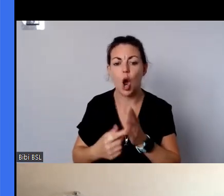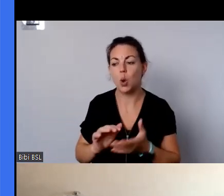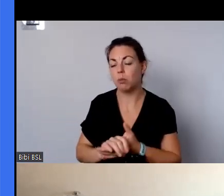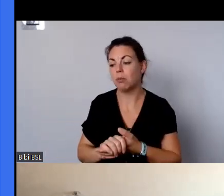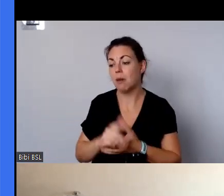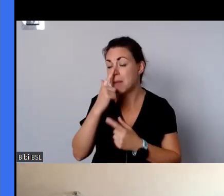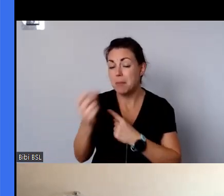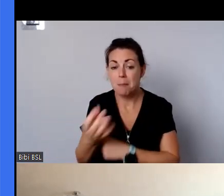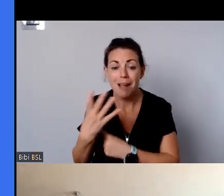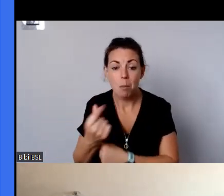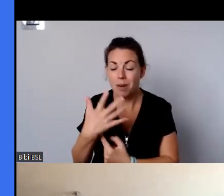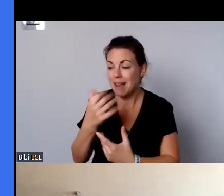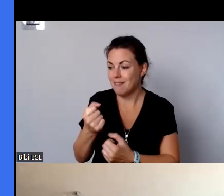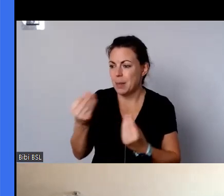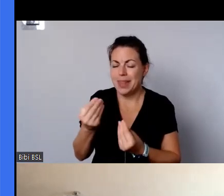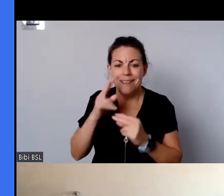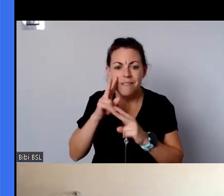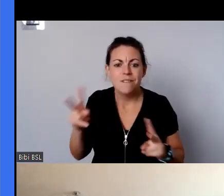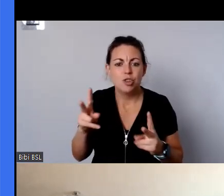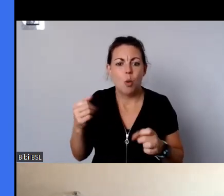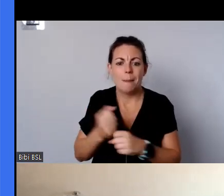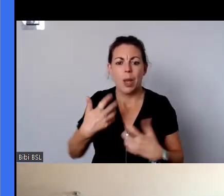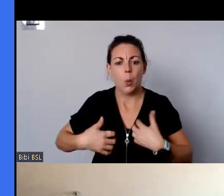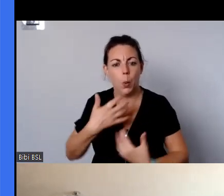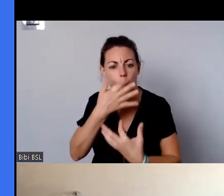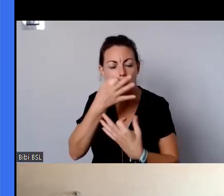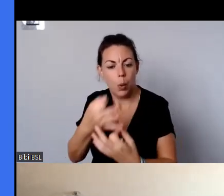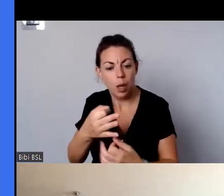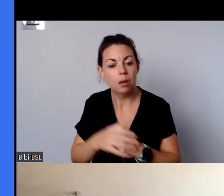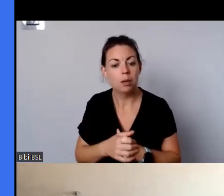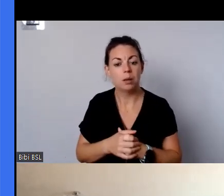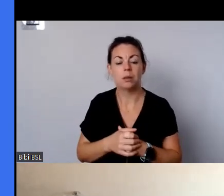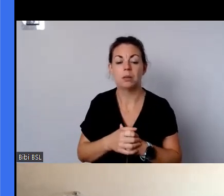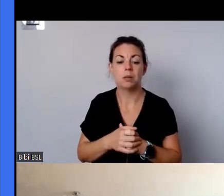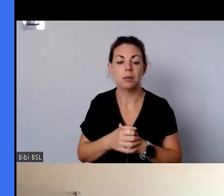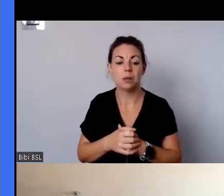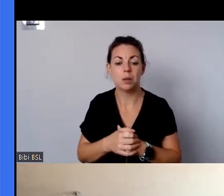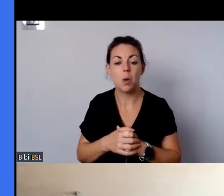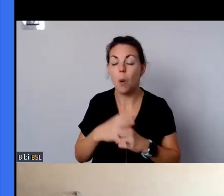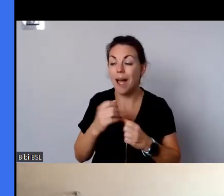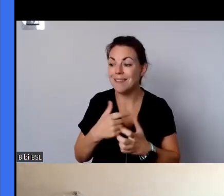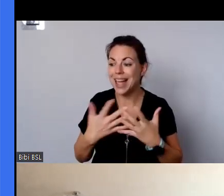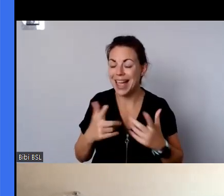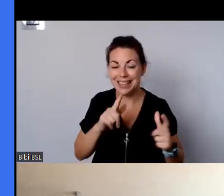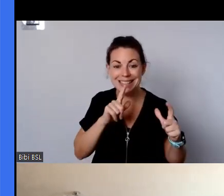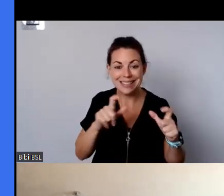Alternatively, do you have some stills from a related project that could feed into that project?